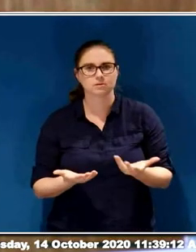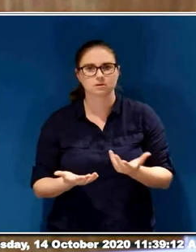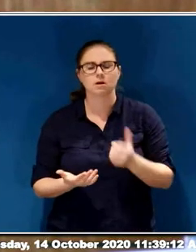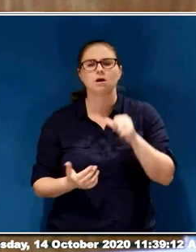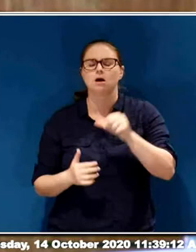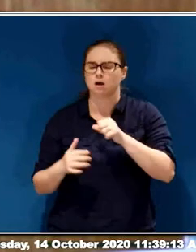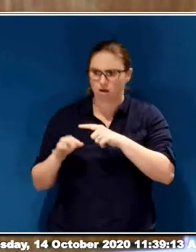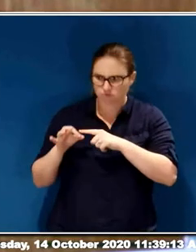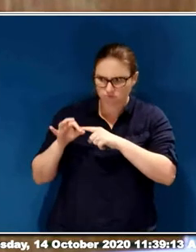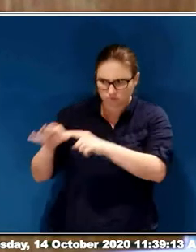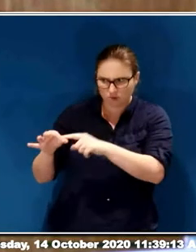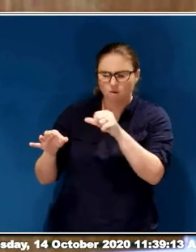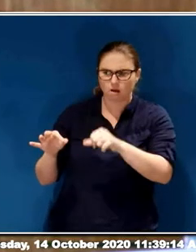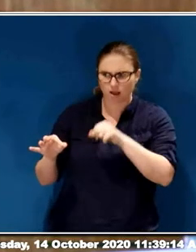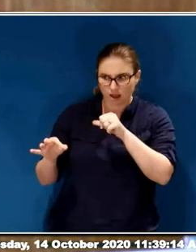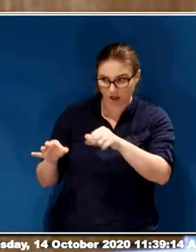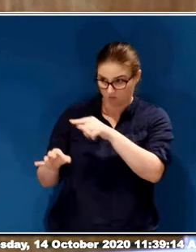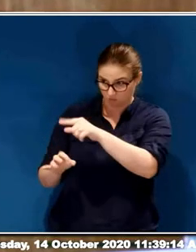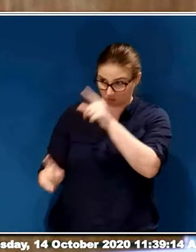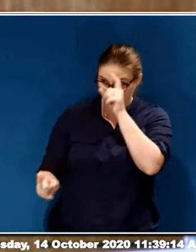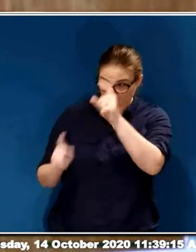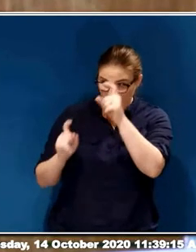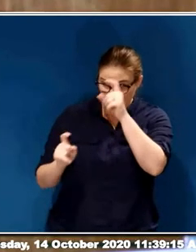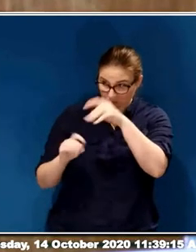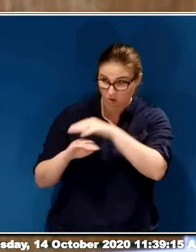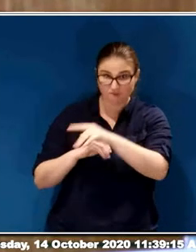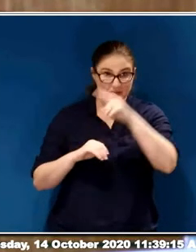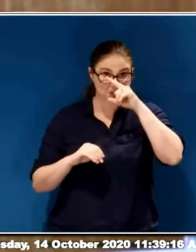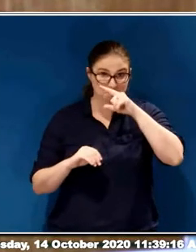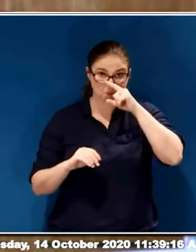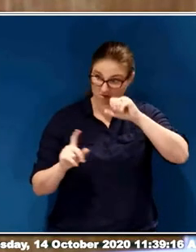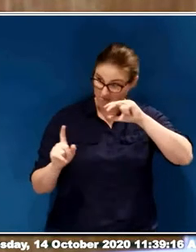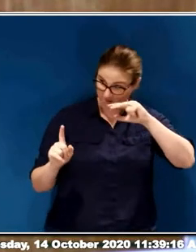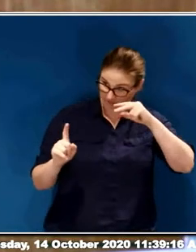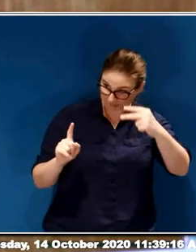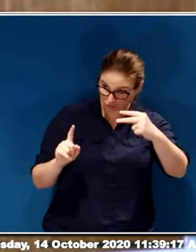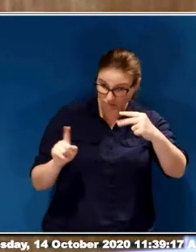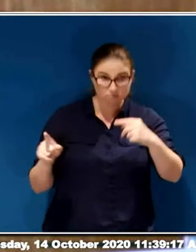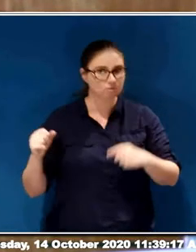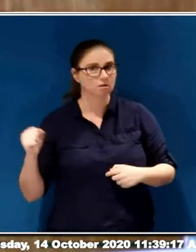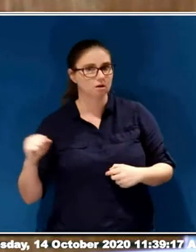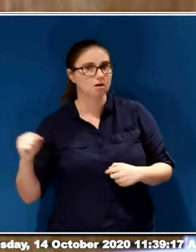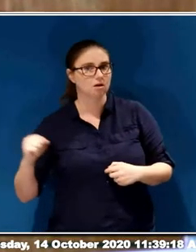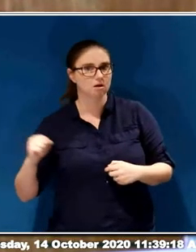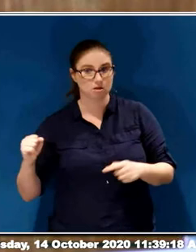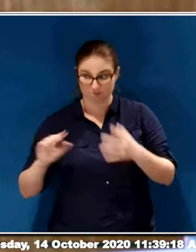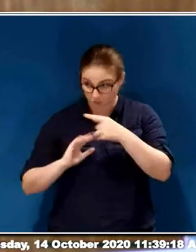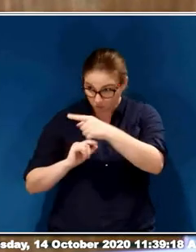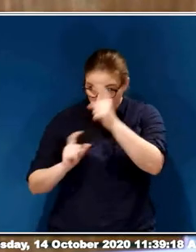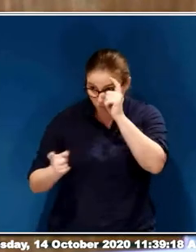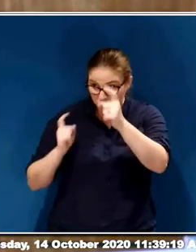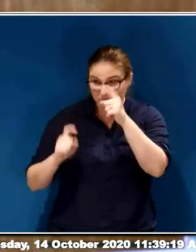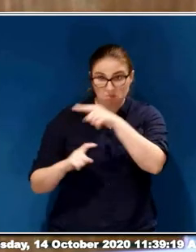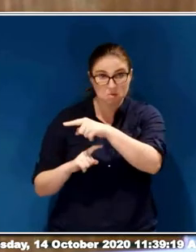Is people's perceptions of me. is people's perceptions of you? Yeah. And you're worried that maybe they haven't contacted you and reached out --- Yeah, yeah. because of what happened?